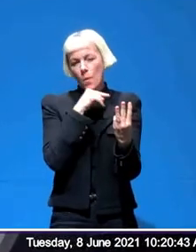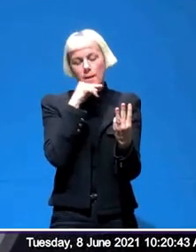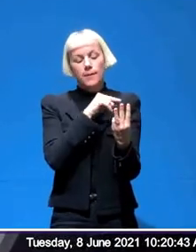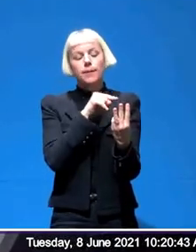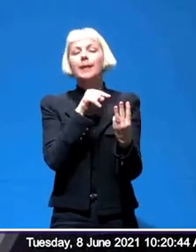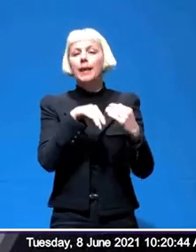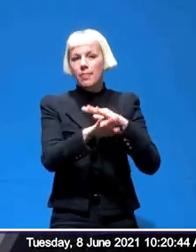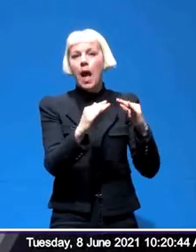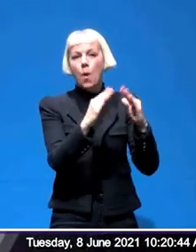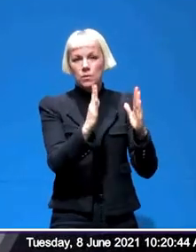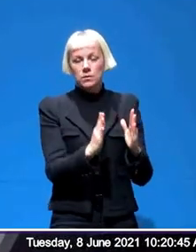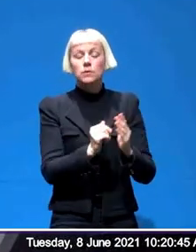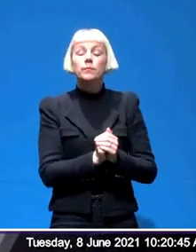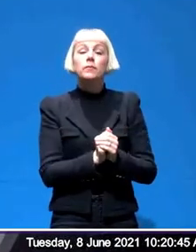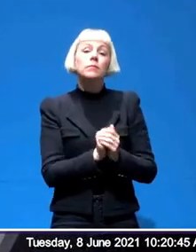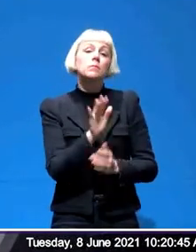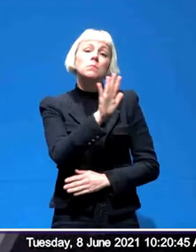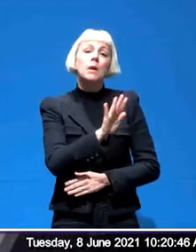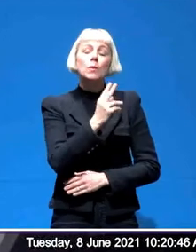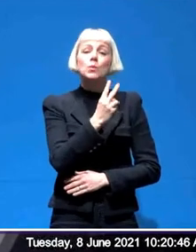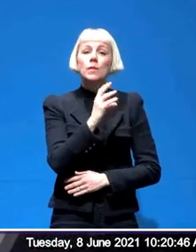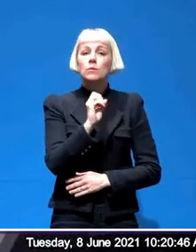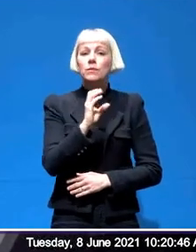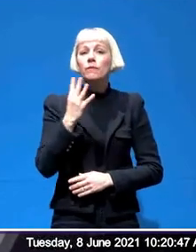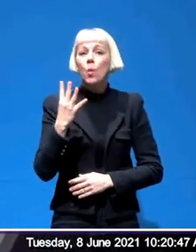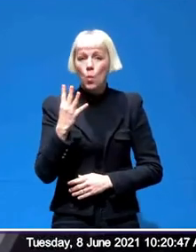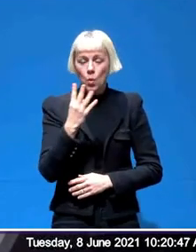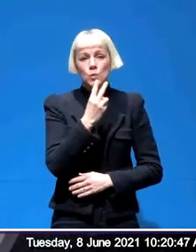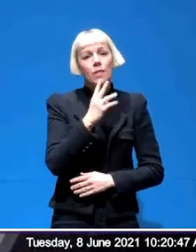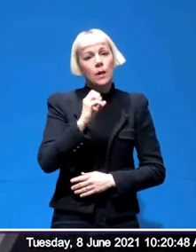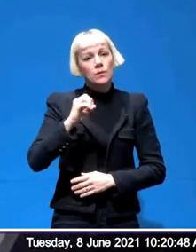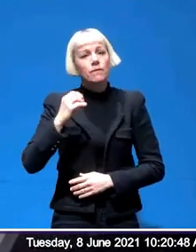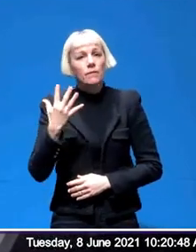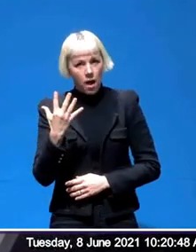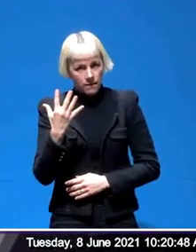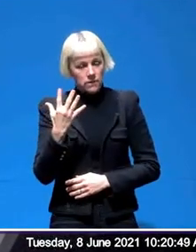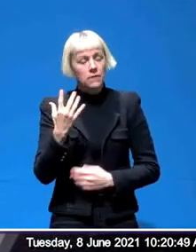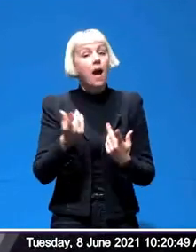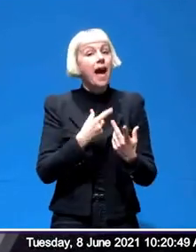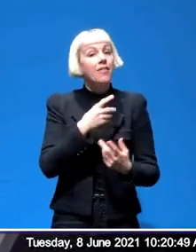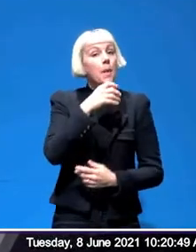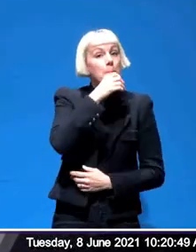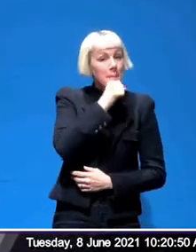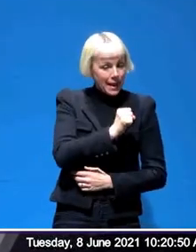In about 2004/2005, the other men who lived at Hayward moved to Strathmont